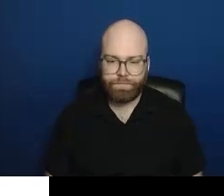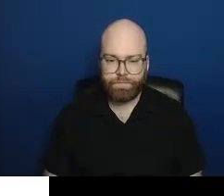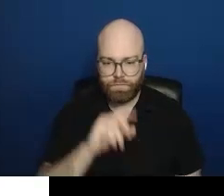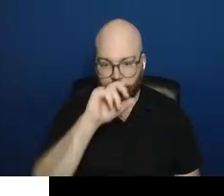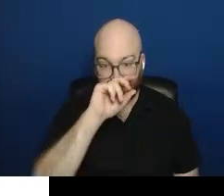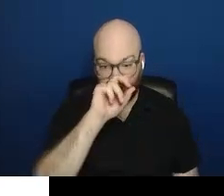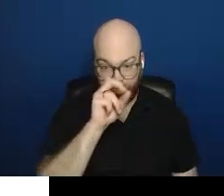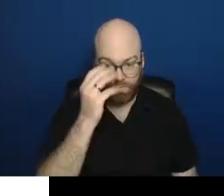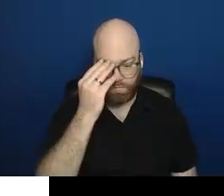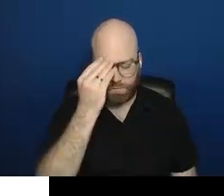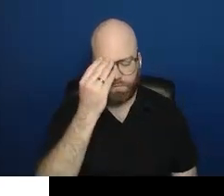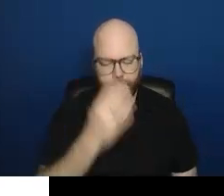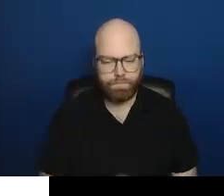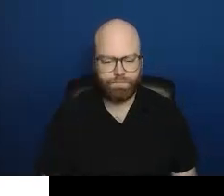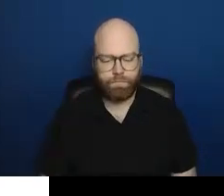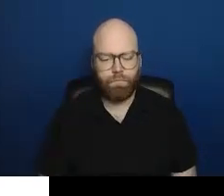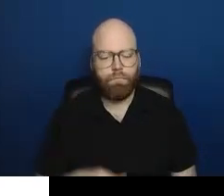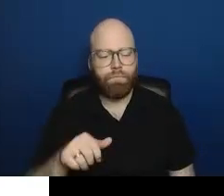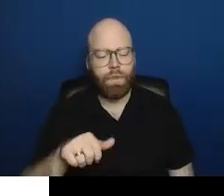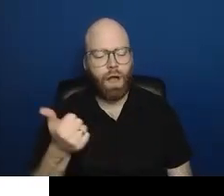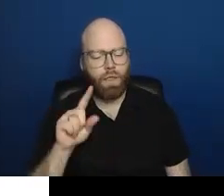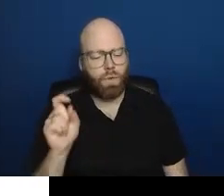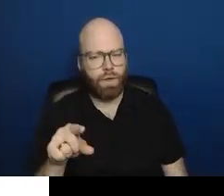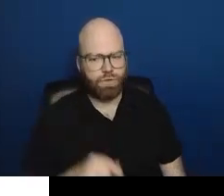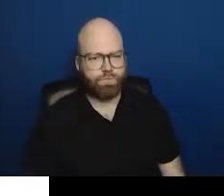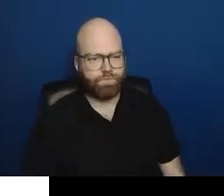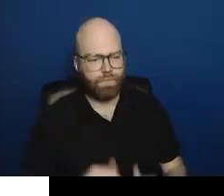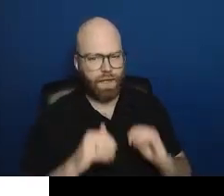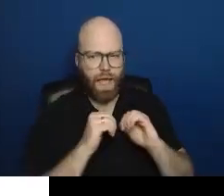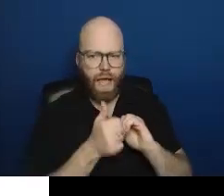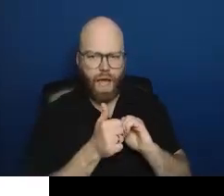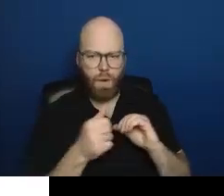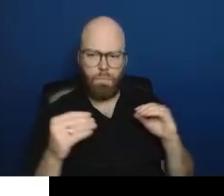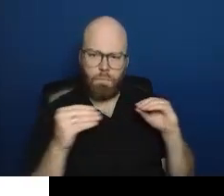Another question, Lorena was, how can we be more visible to our students to show we are in full support?